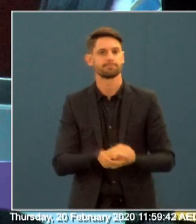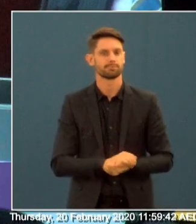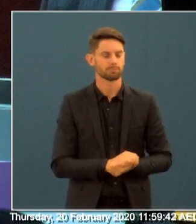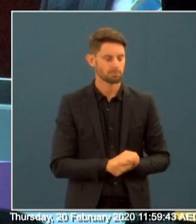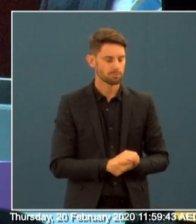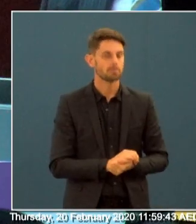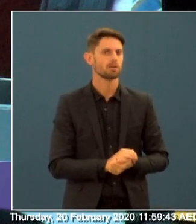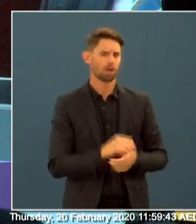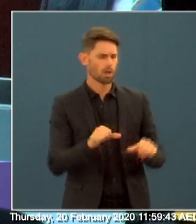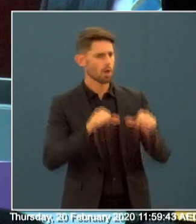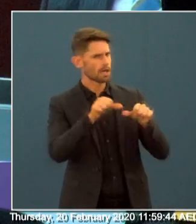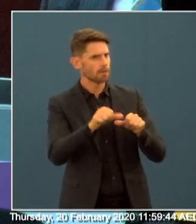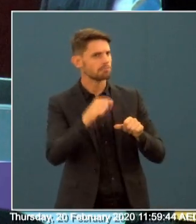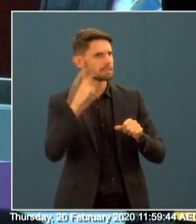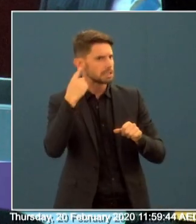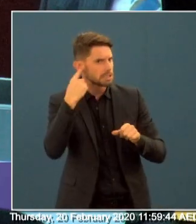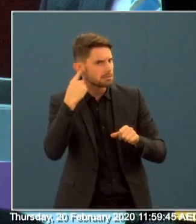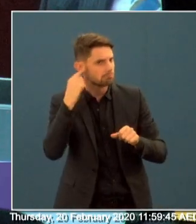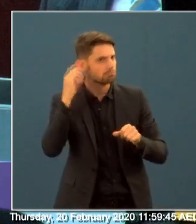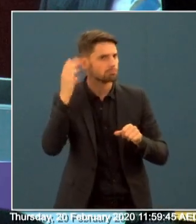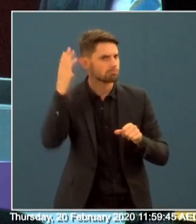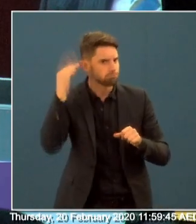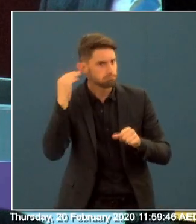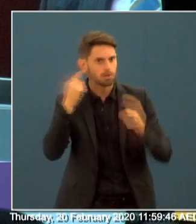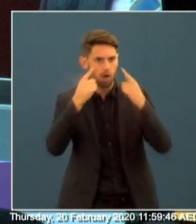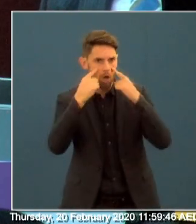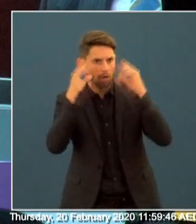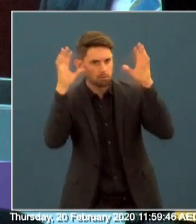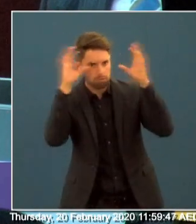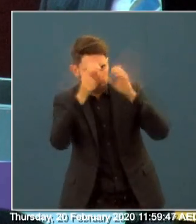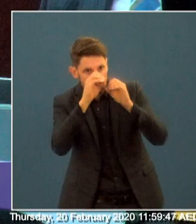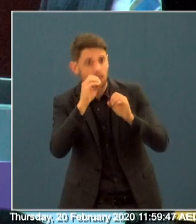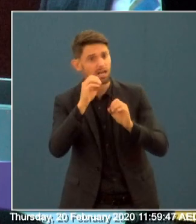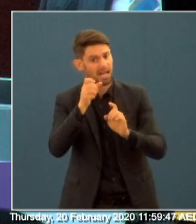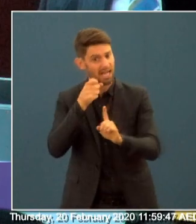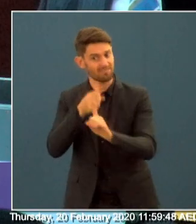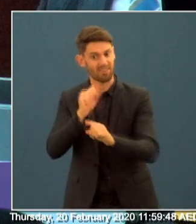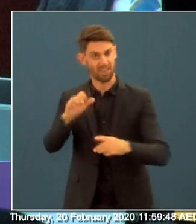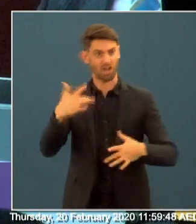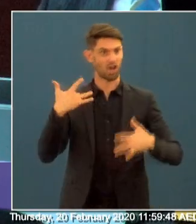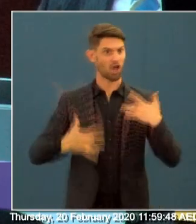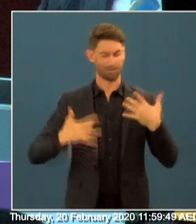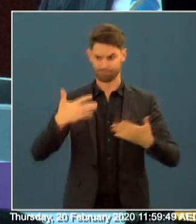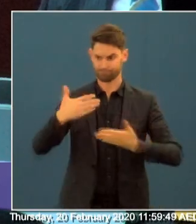visual impairment and other impairments affect both quality of life, but also adaptive functioning, is that right?